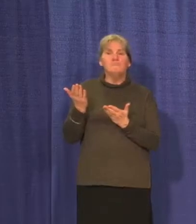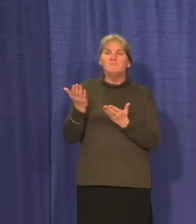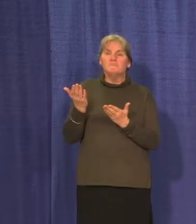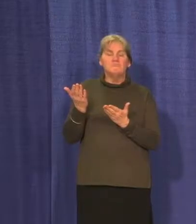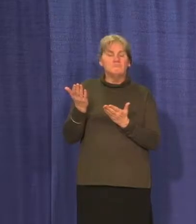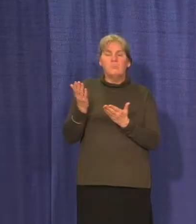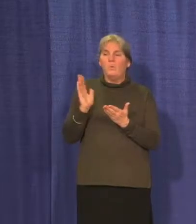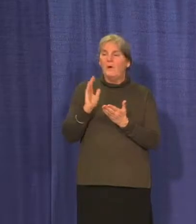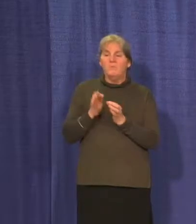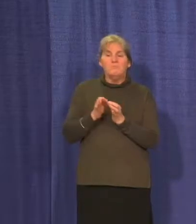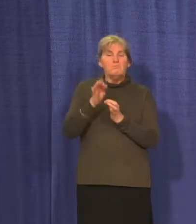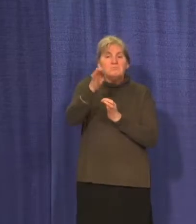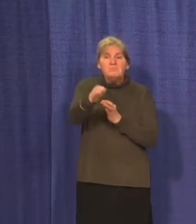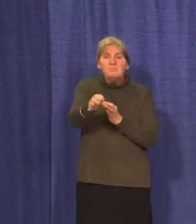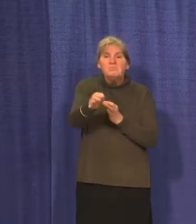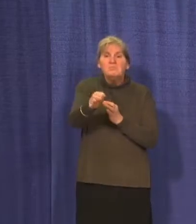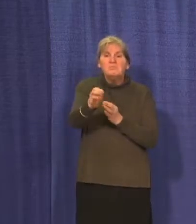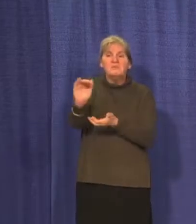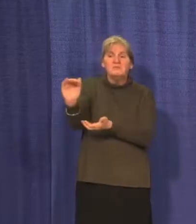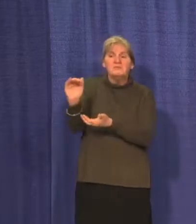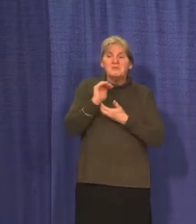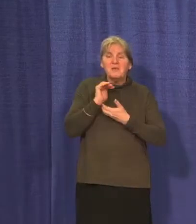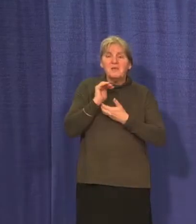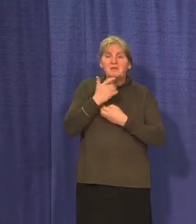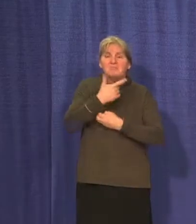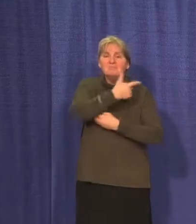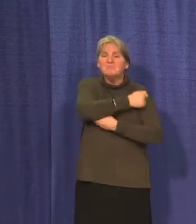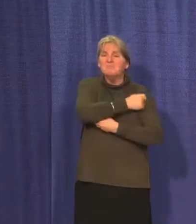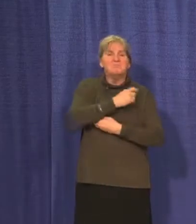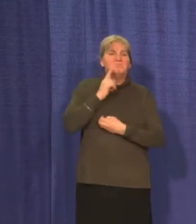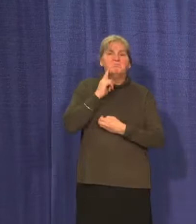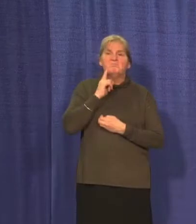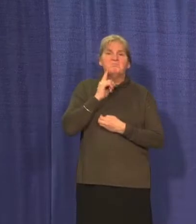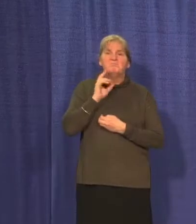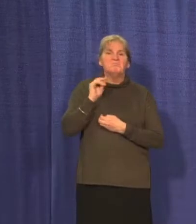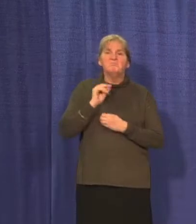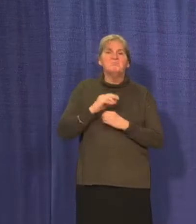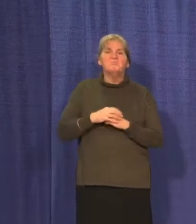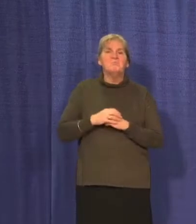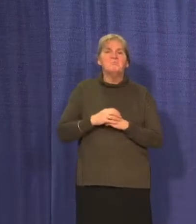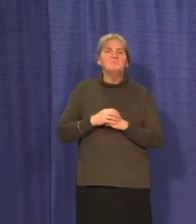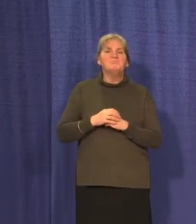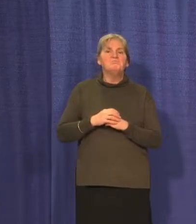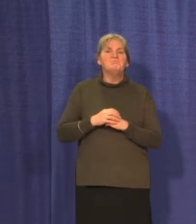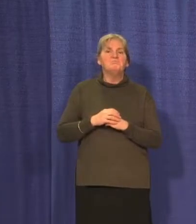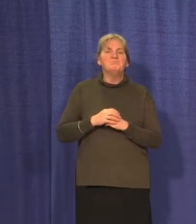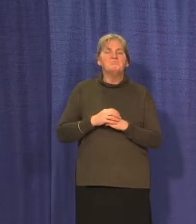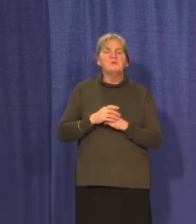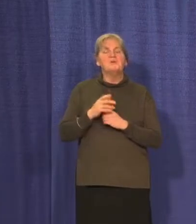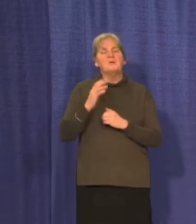now that we will be seeing any delay in delivery. It is just, we always like to